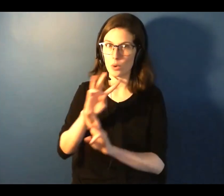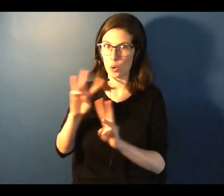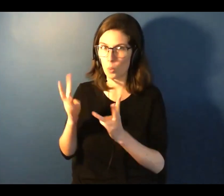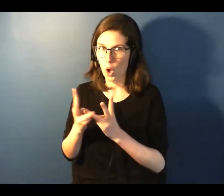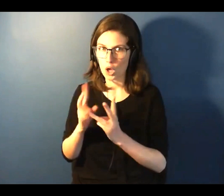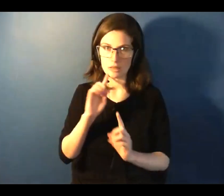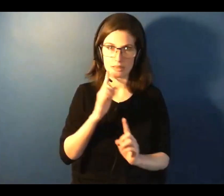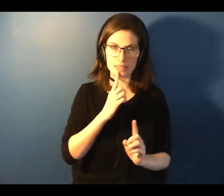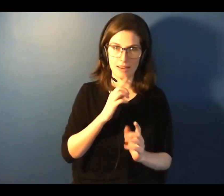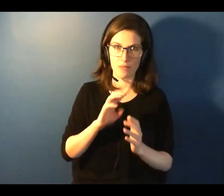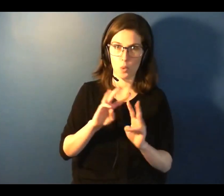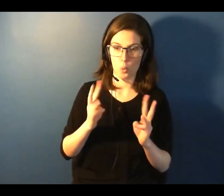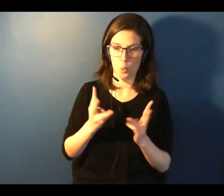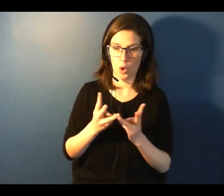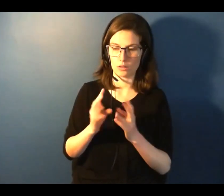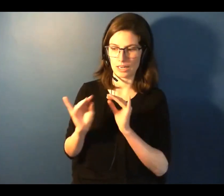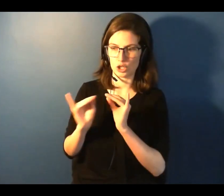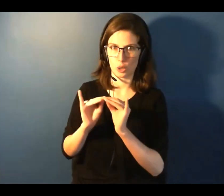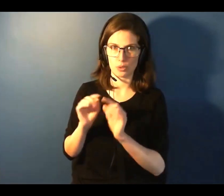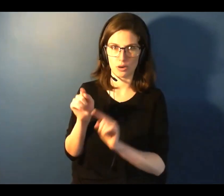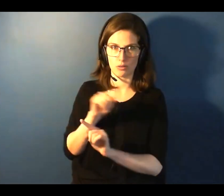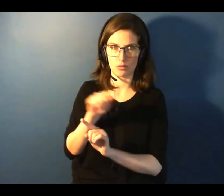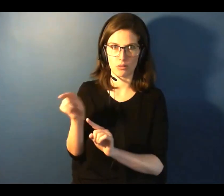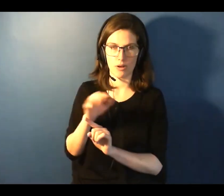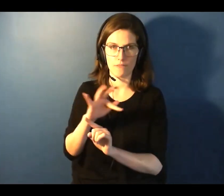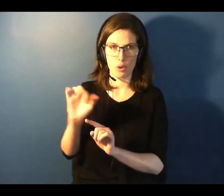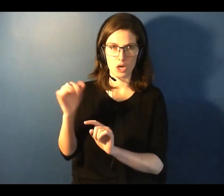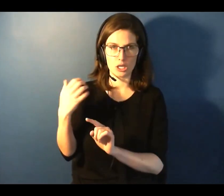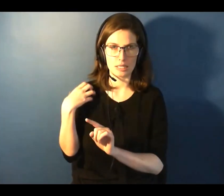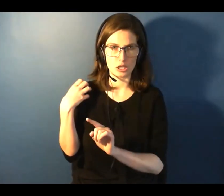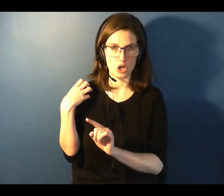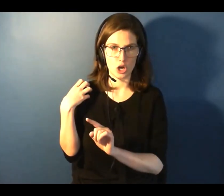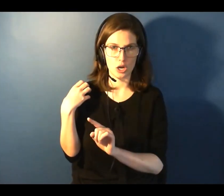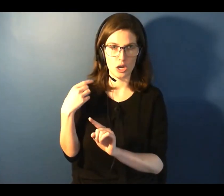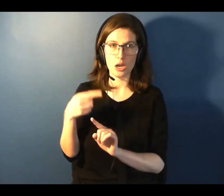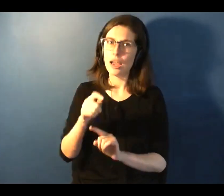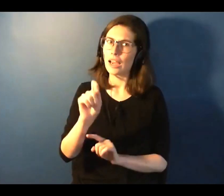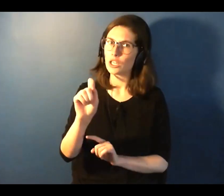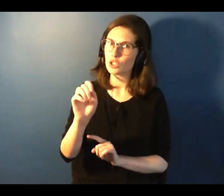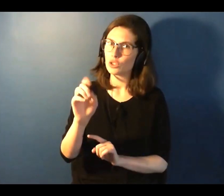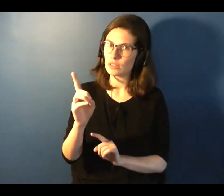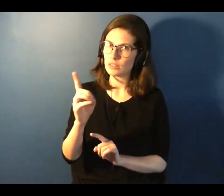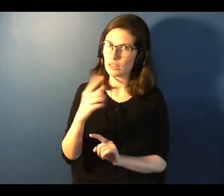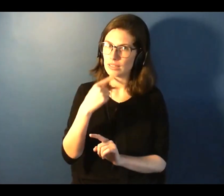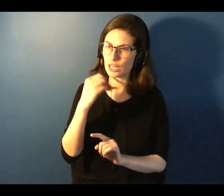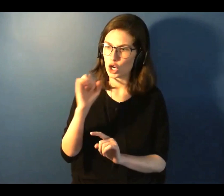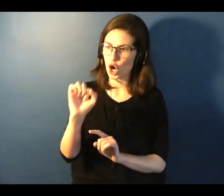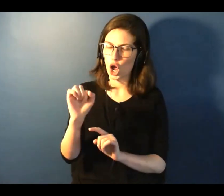there was some comments that when her sister died before her, she was very isolated so there's